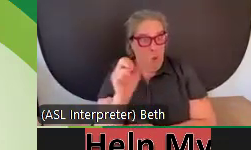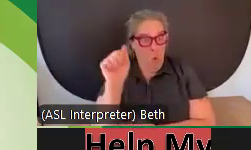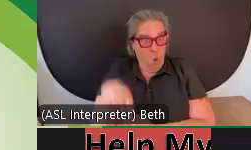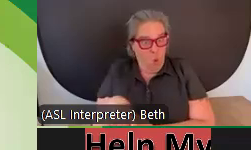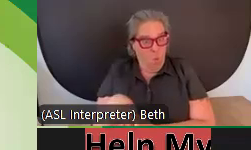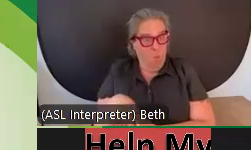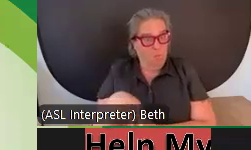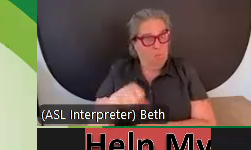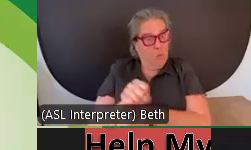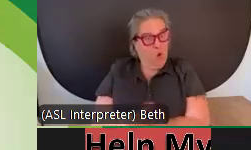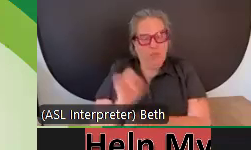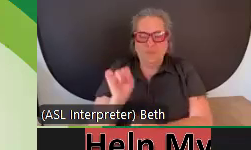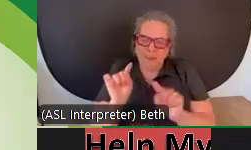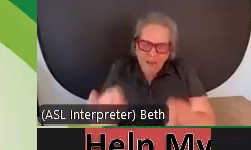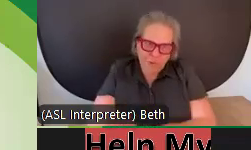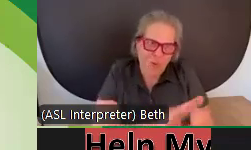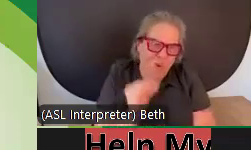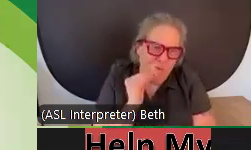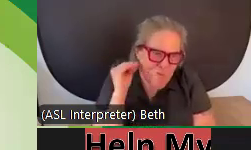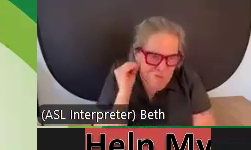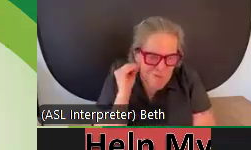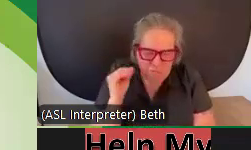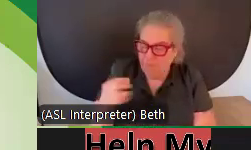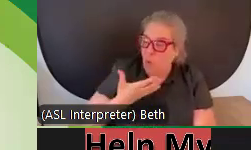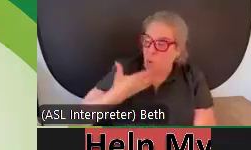They can come to the home of the older adult that they are assisting.